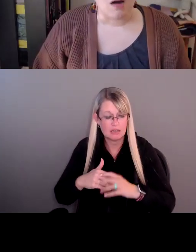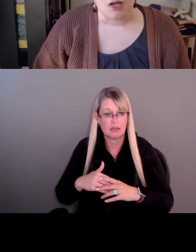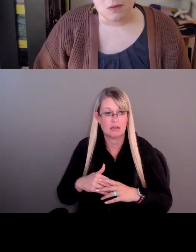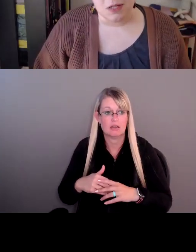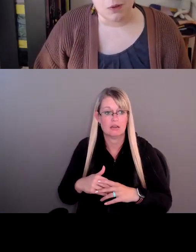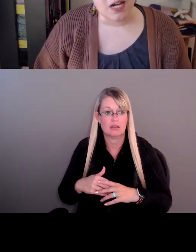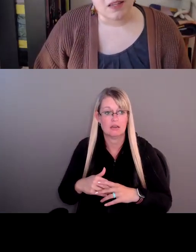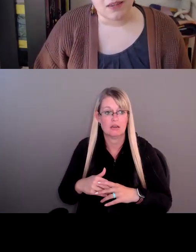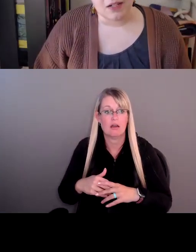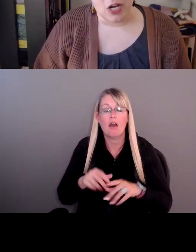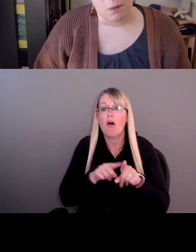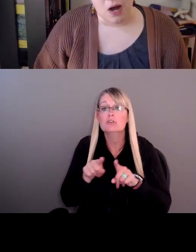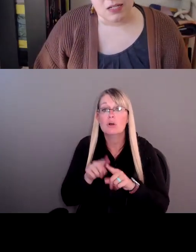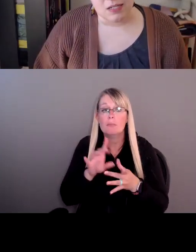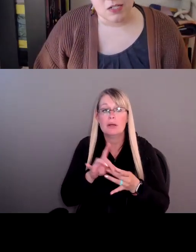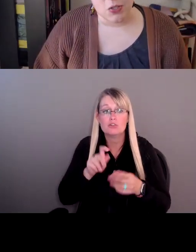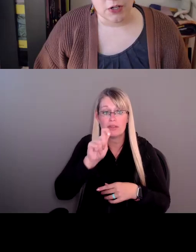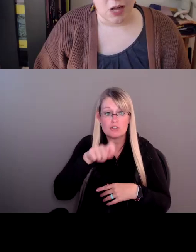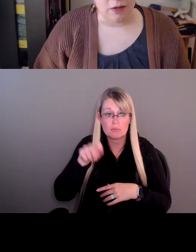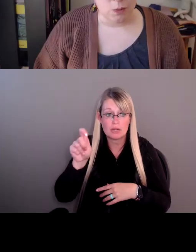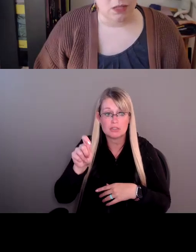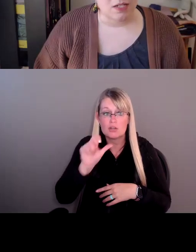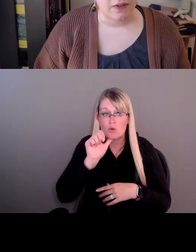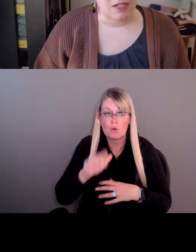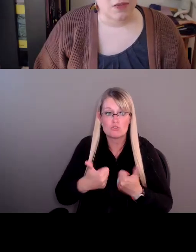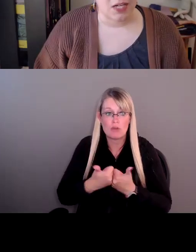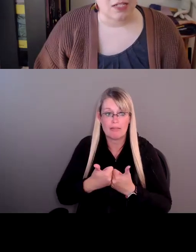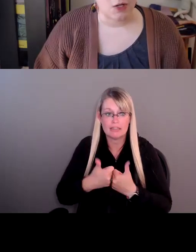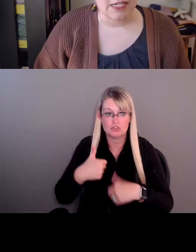I will point out the checkbox says do not challenge me on this device for the next 30